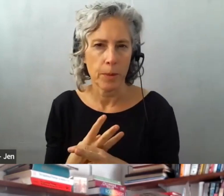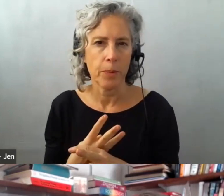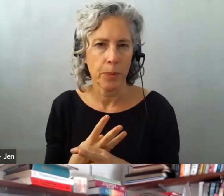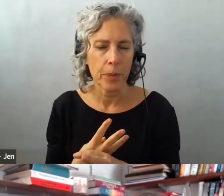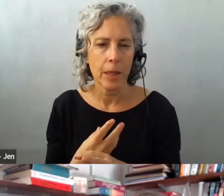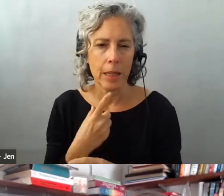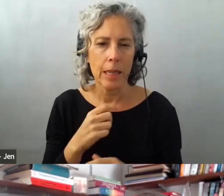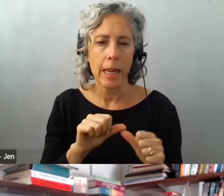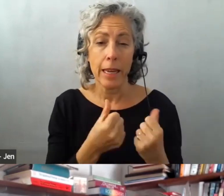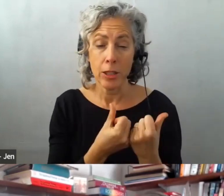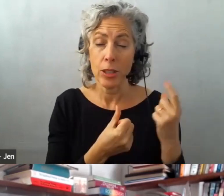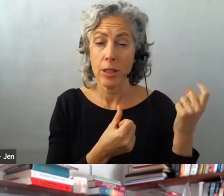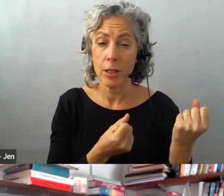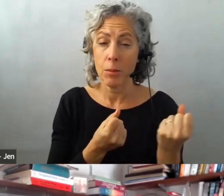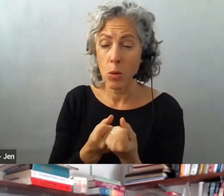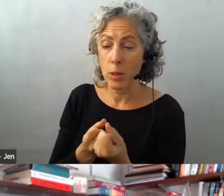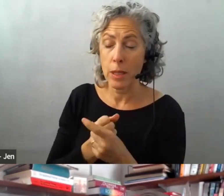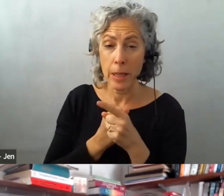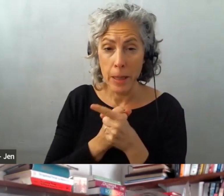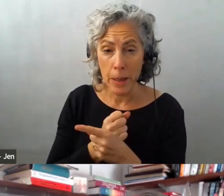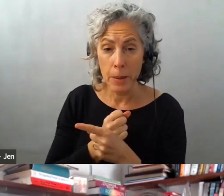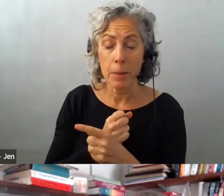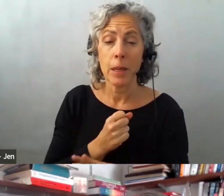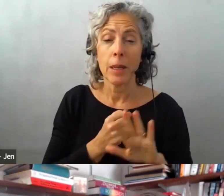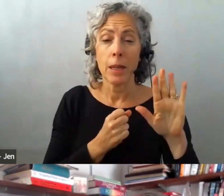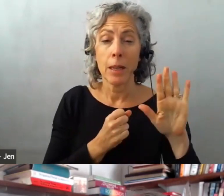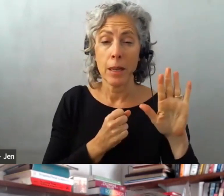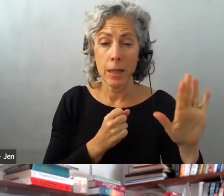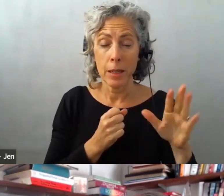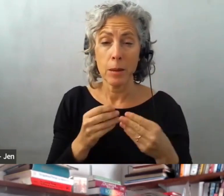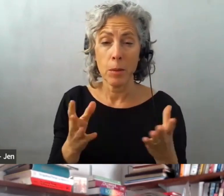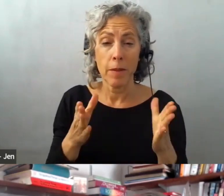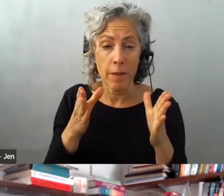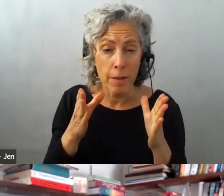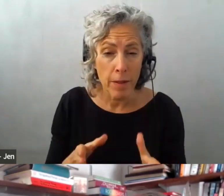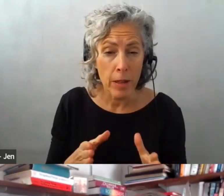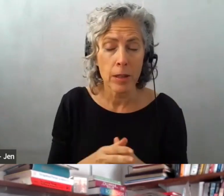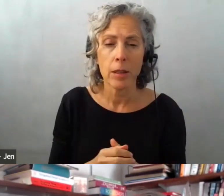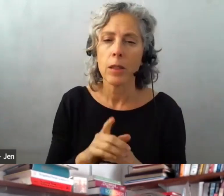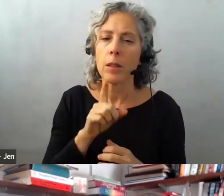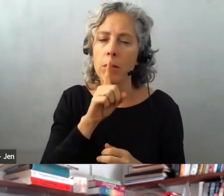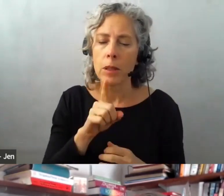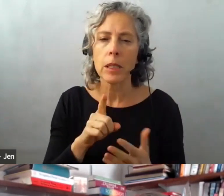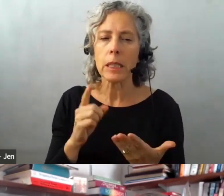agency that supports him, and his direct support provider, really was very conscious of